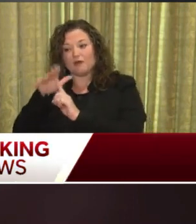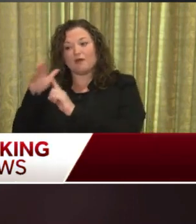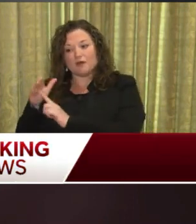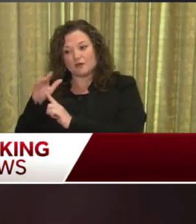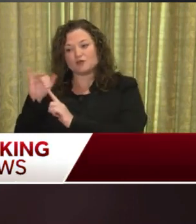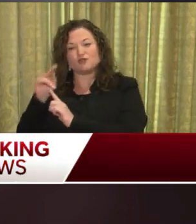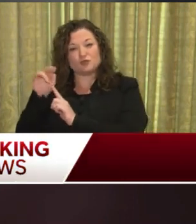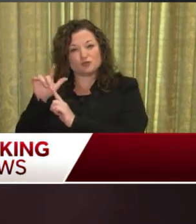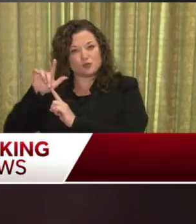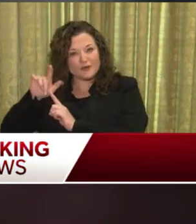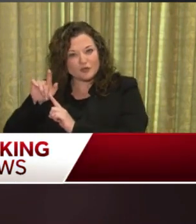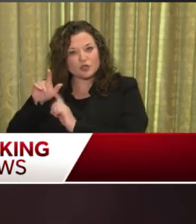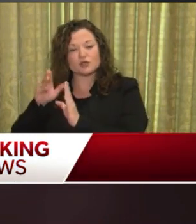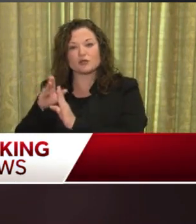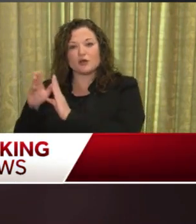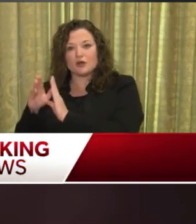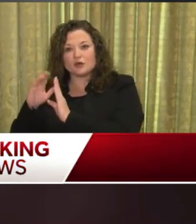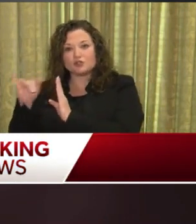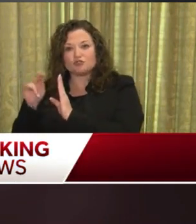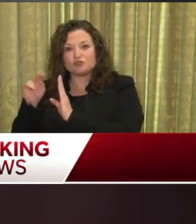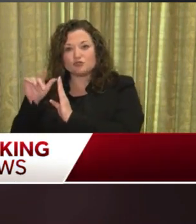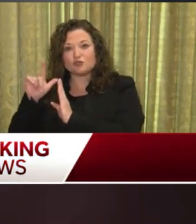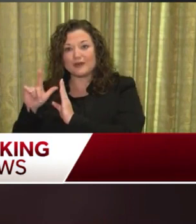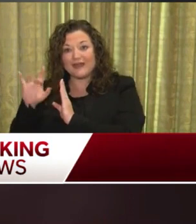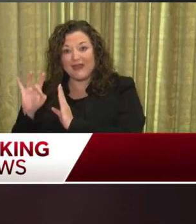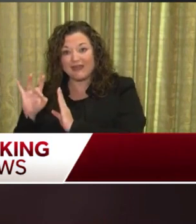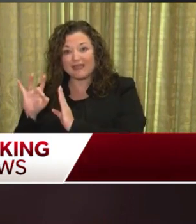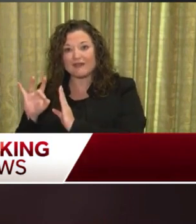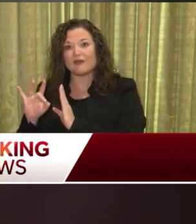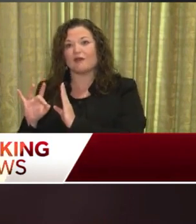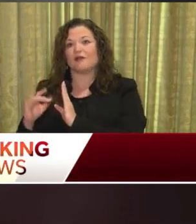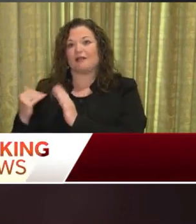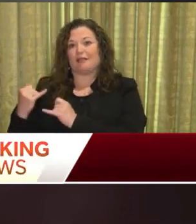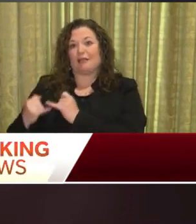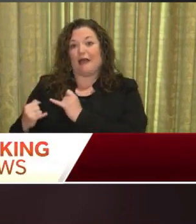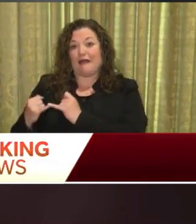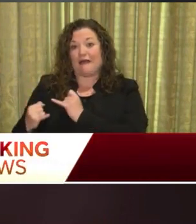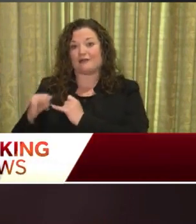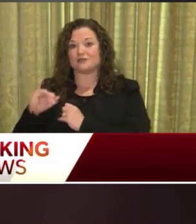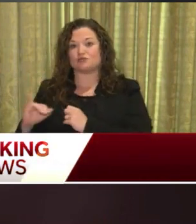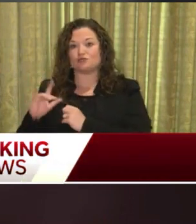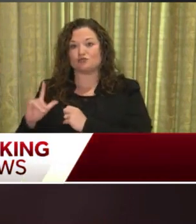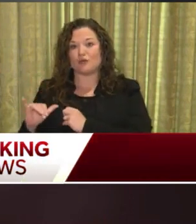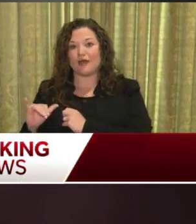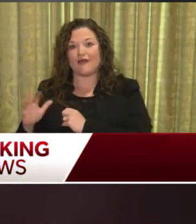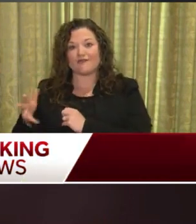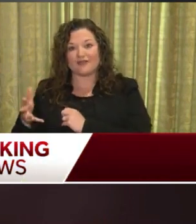THAT’S THE SECOND GRAPH. THE THIRD GRAPH IS JUNE 14TH. THE NEXT O INES JUNE.